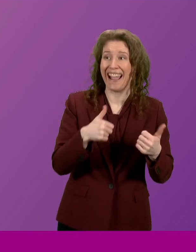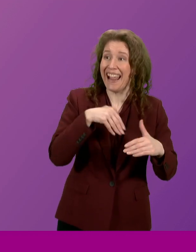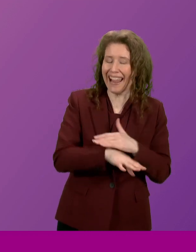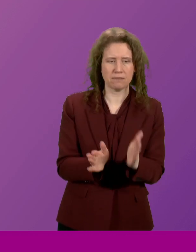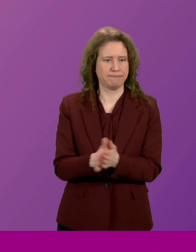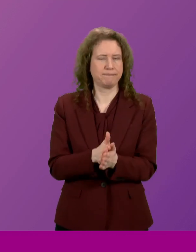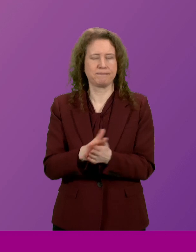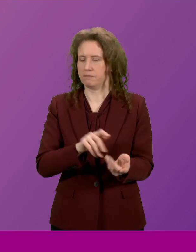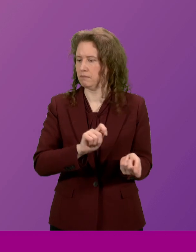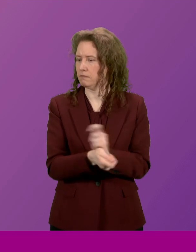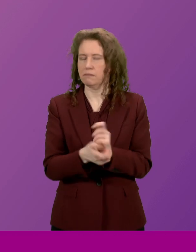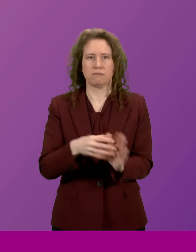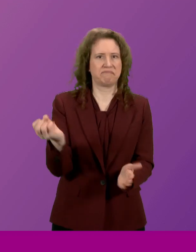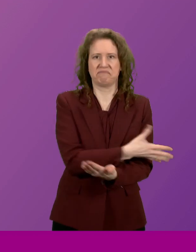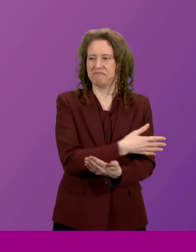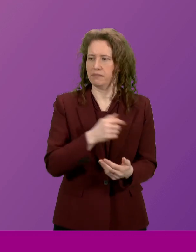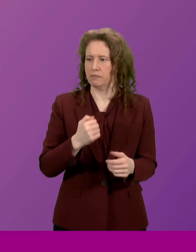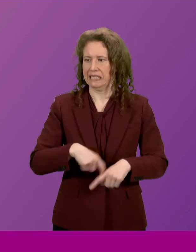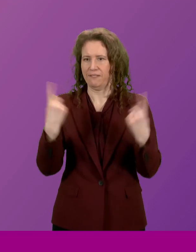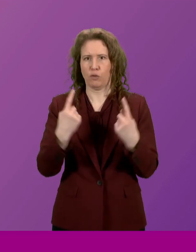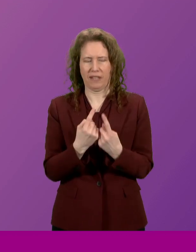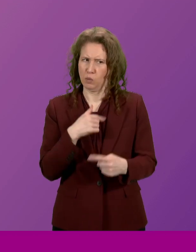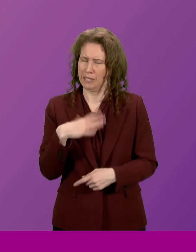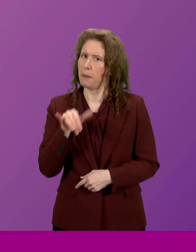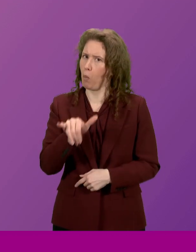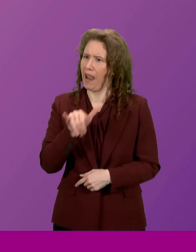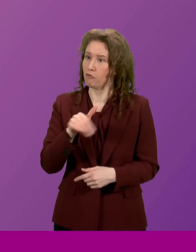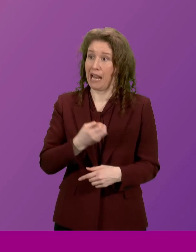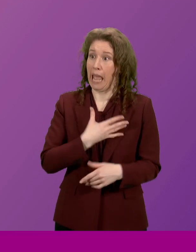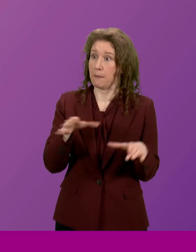another thing after the election. People should be wary of promises from the Labour Party.